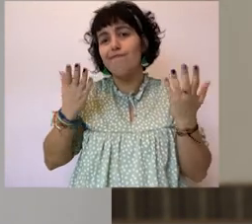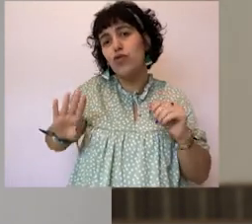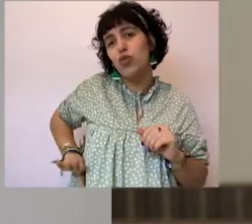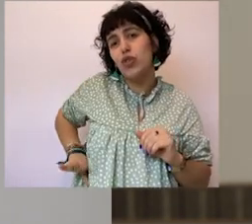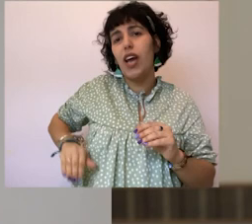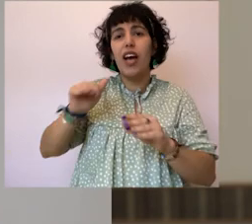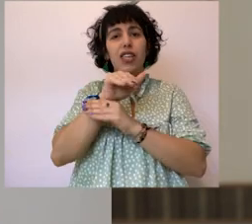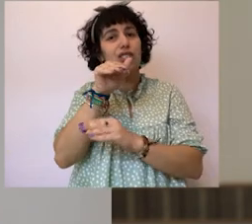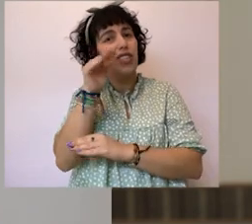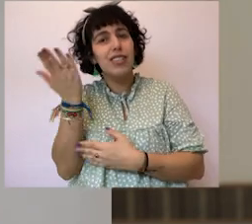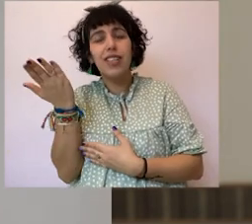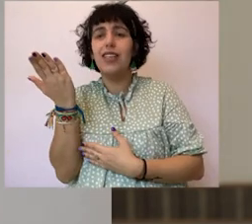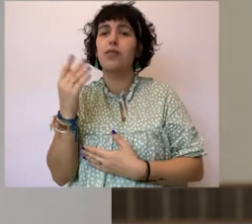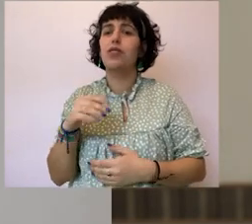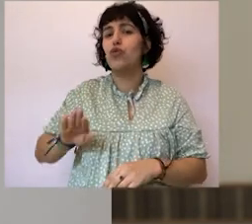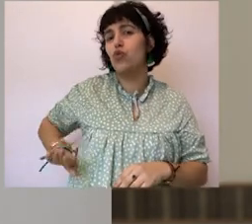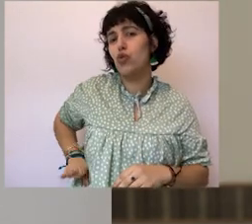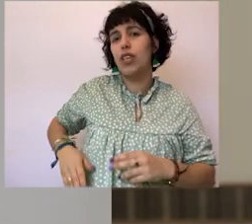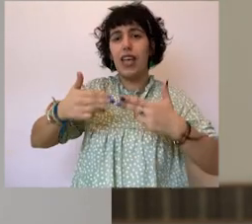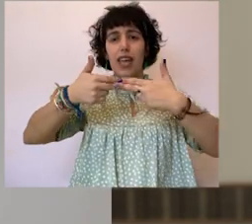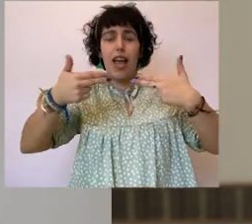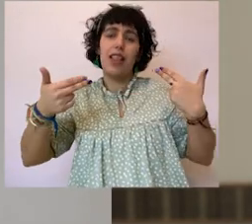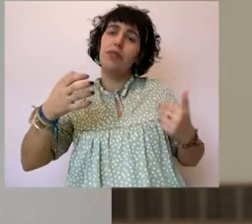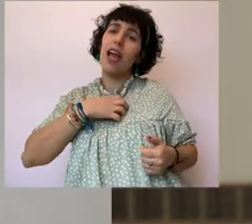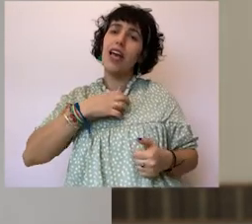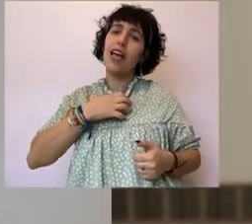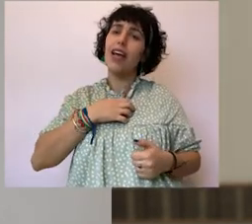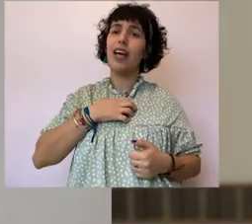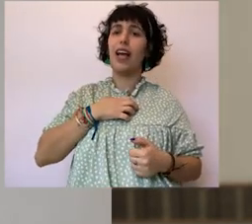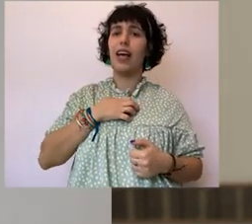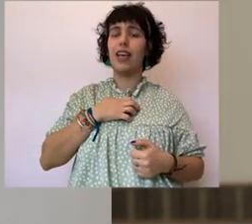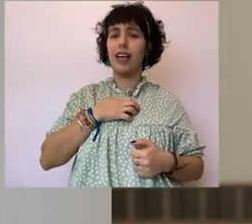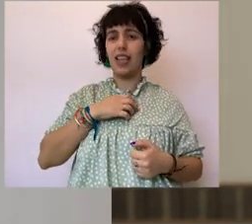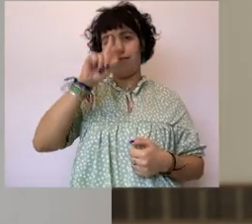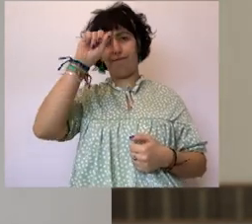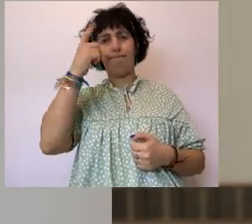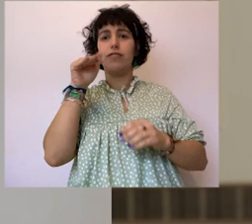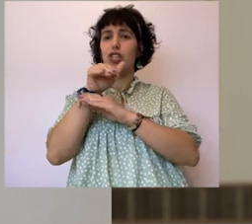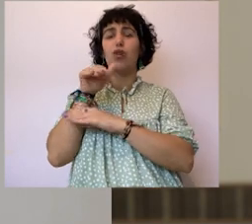There is information starting from our childhood stories. But the thing is